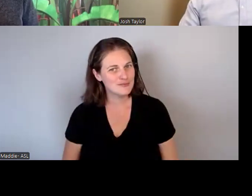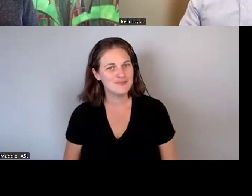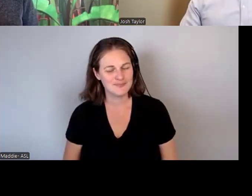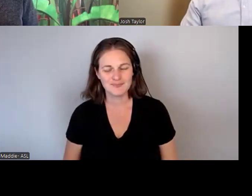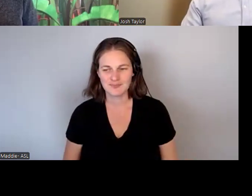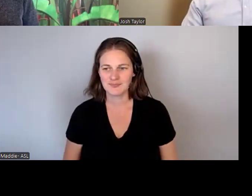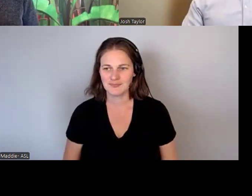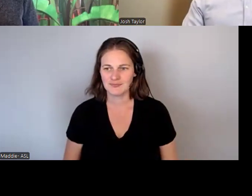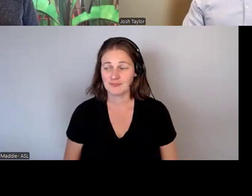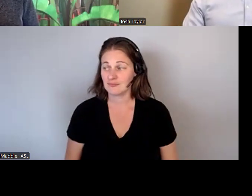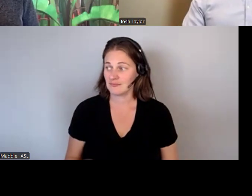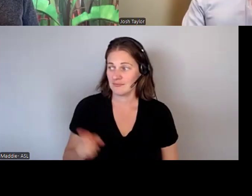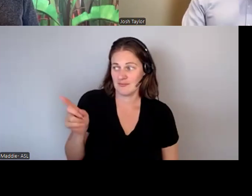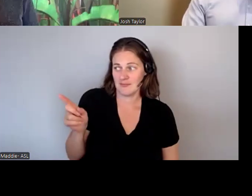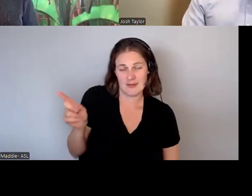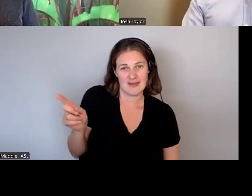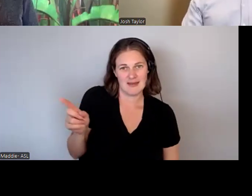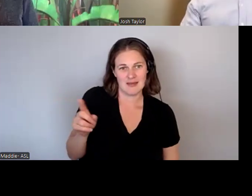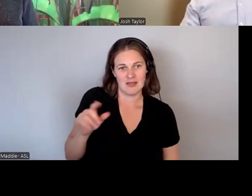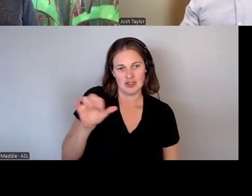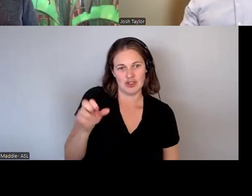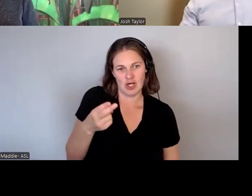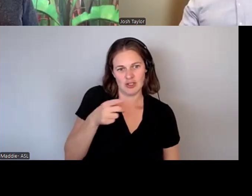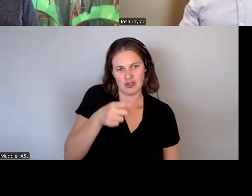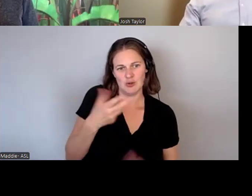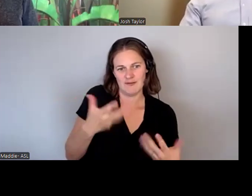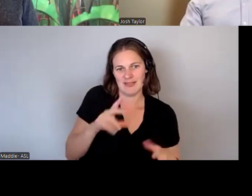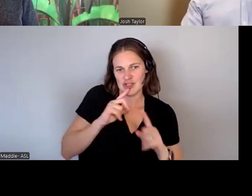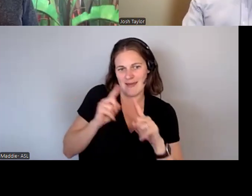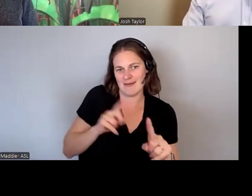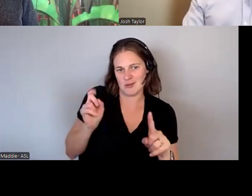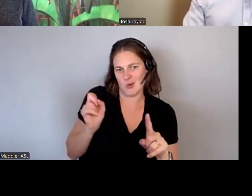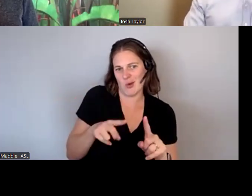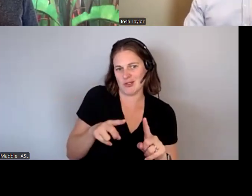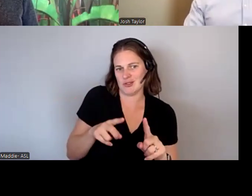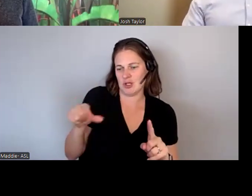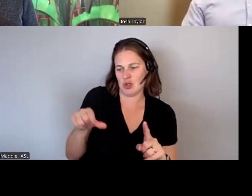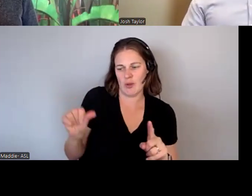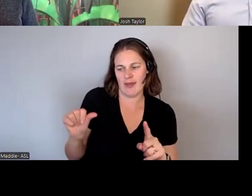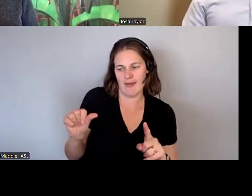We had a question, really quickly, Josh, you answered it in the question and answer, but it seems like kind of a basic one